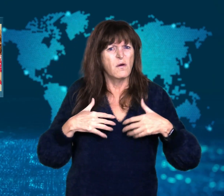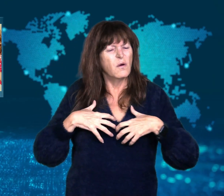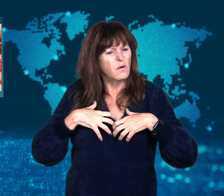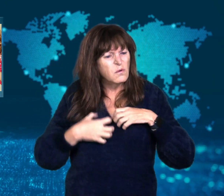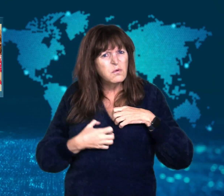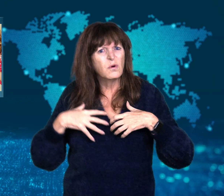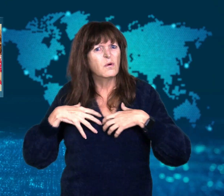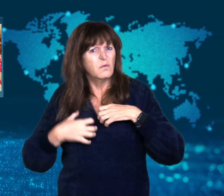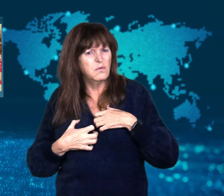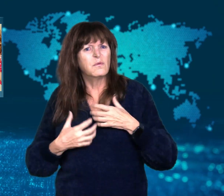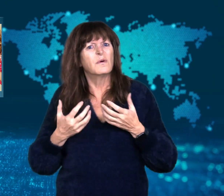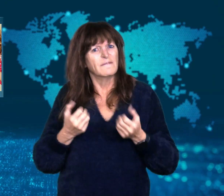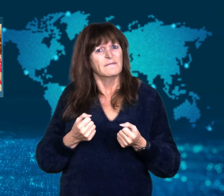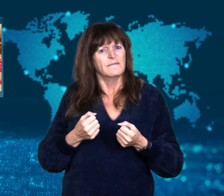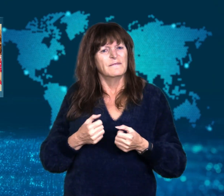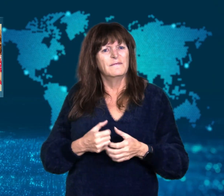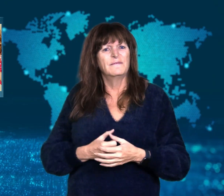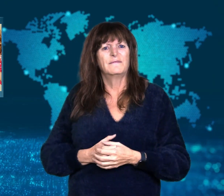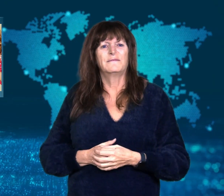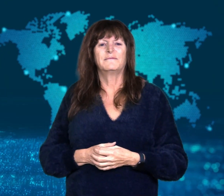pain for the moms.